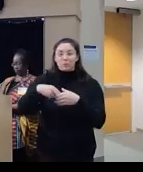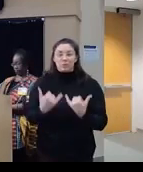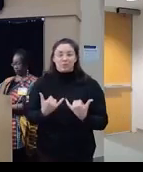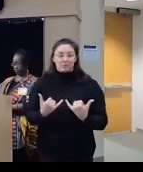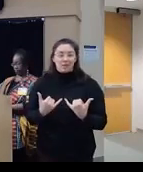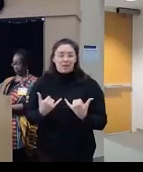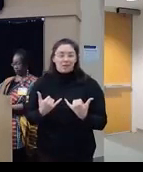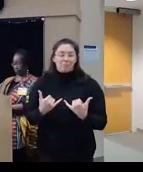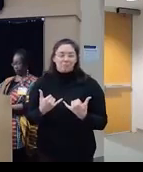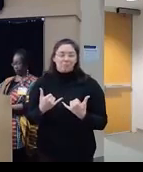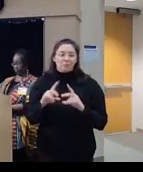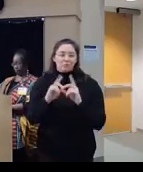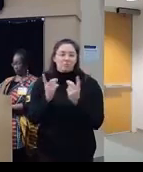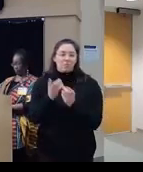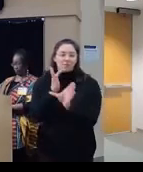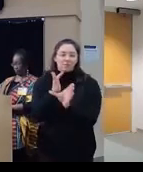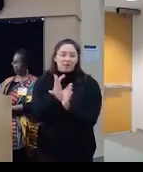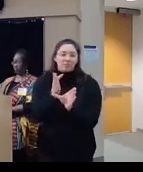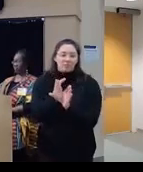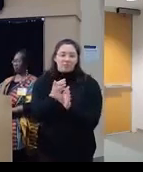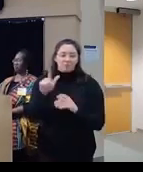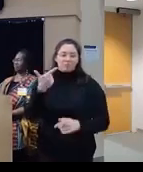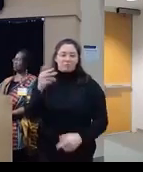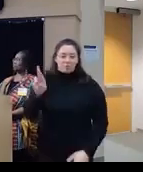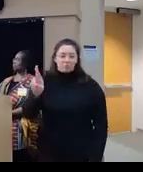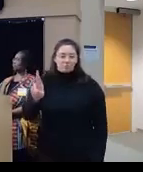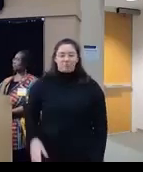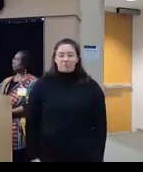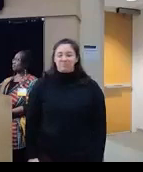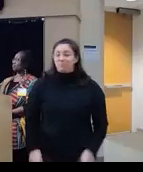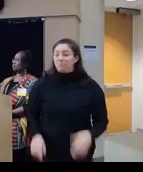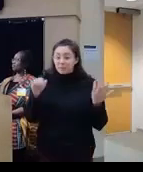Department of psychiatry's dice Grand rounds and in case you're not sure what dice stands